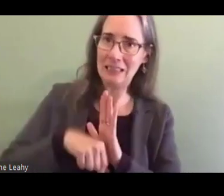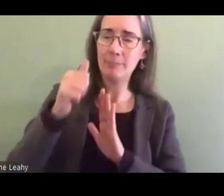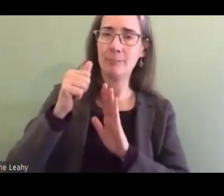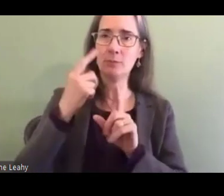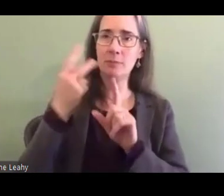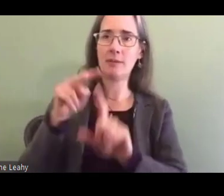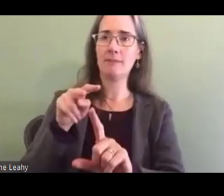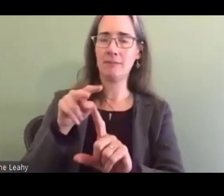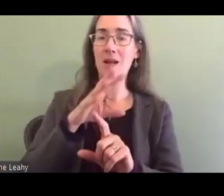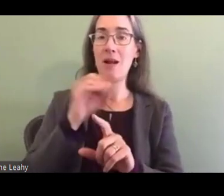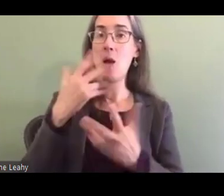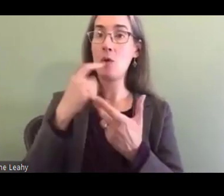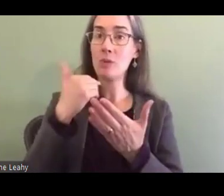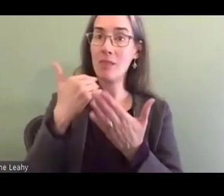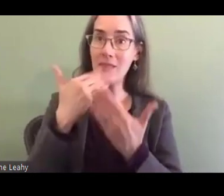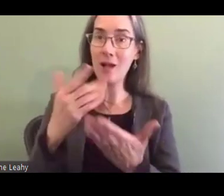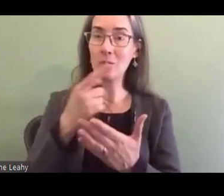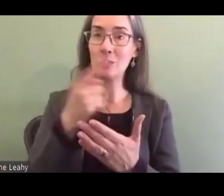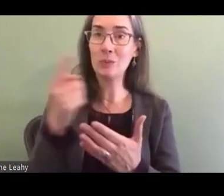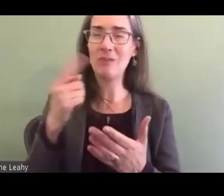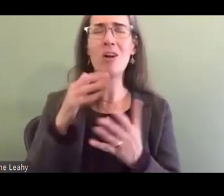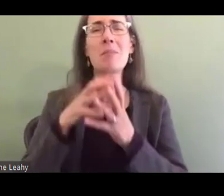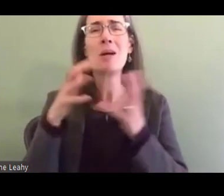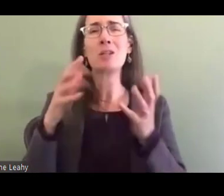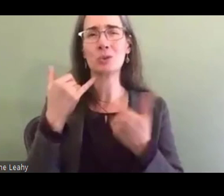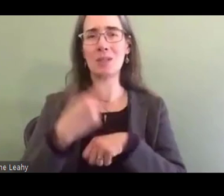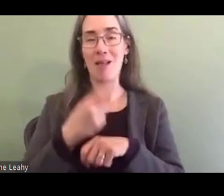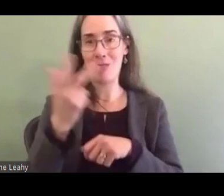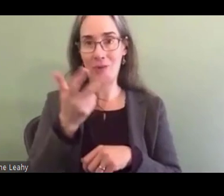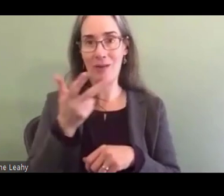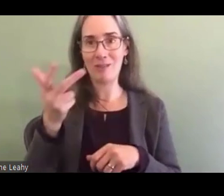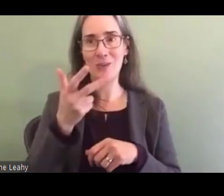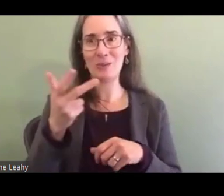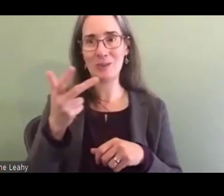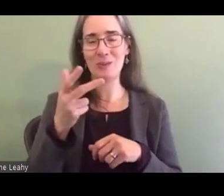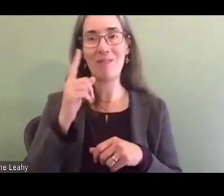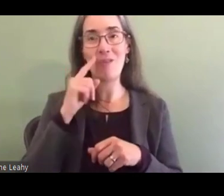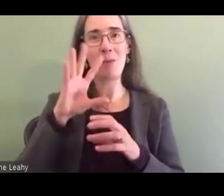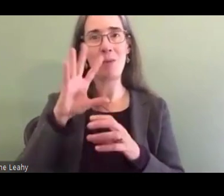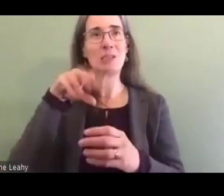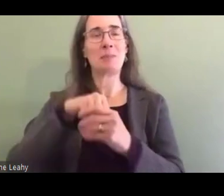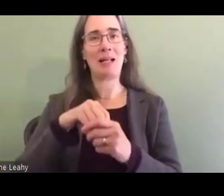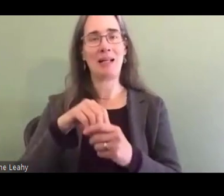the three of you, for participating at this beginning salvo.